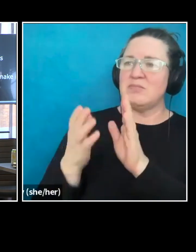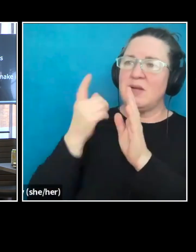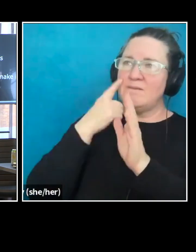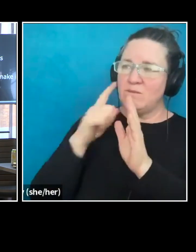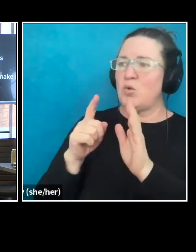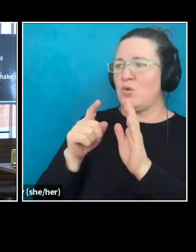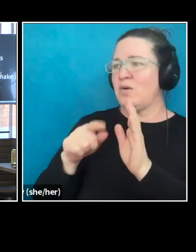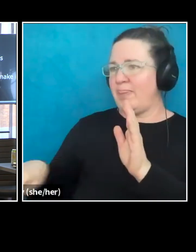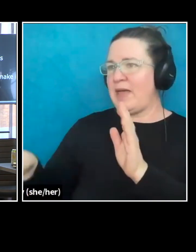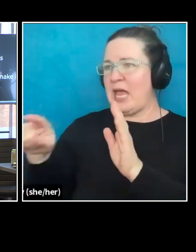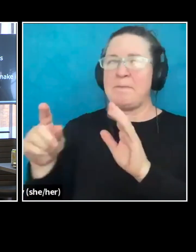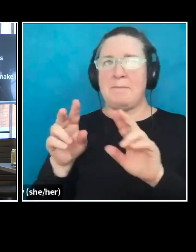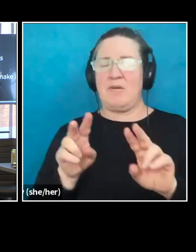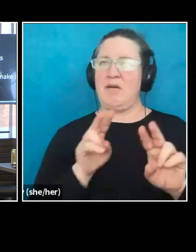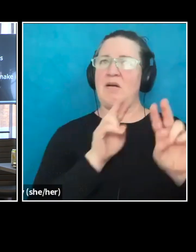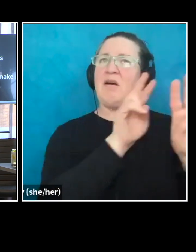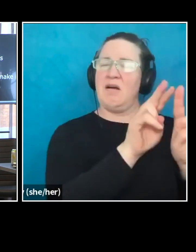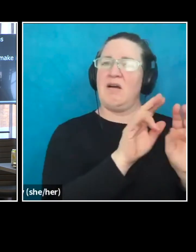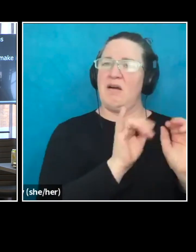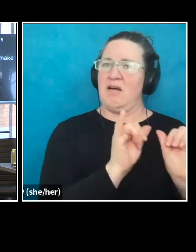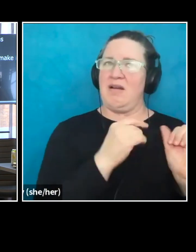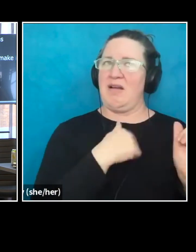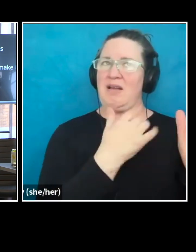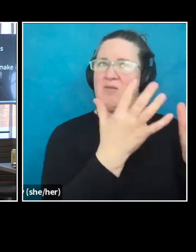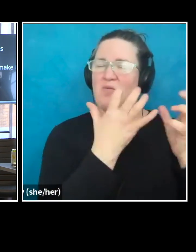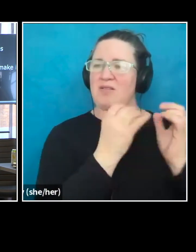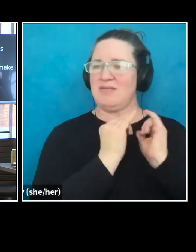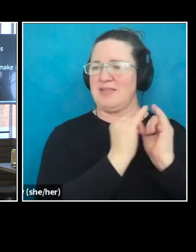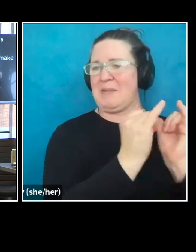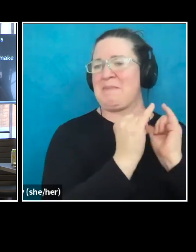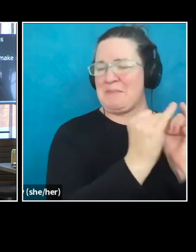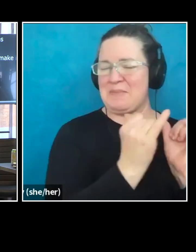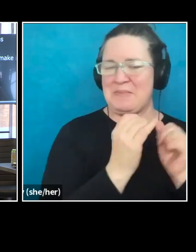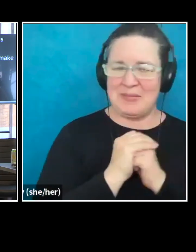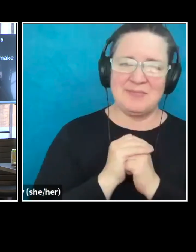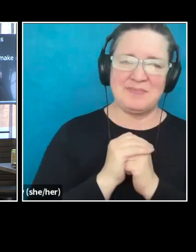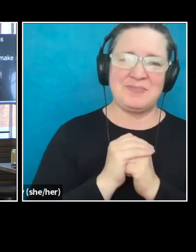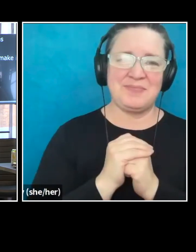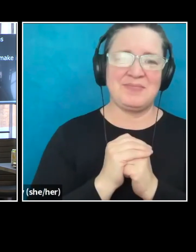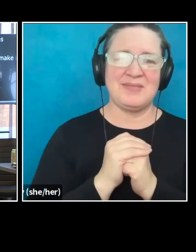um for other people who also want to drive less. And so that's that's the needle I'm trying to